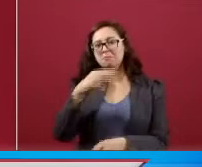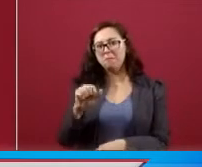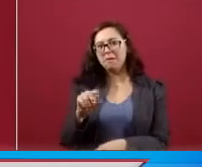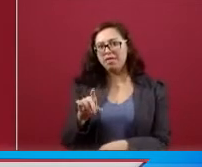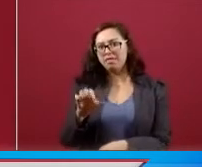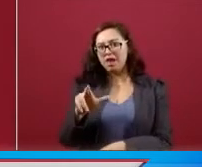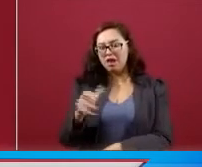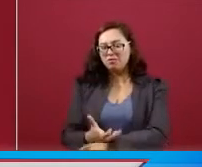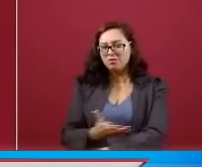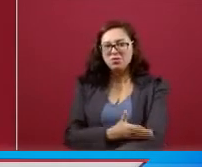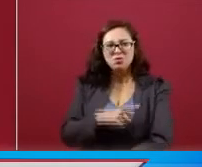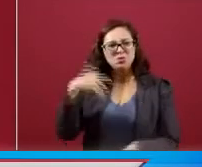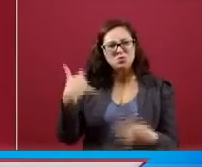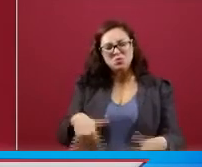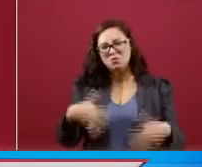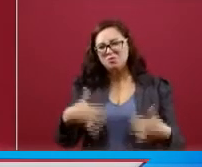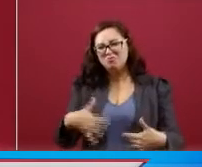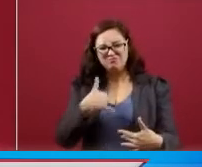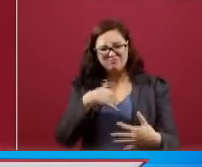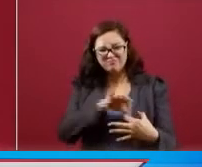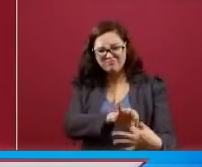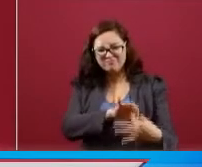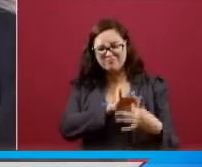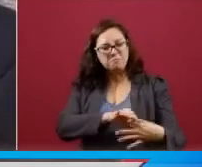to a possible re-election of President Andres Manuel Lopez Obrador